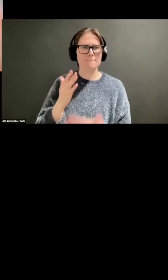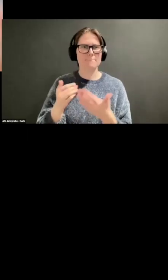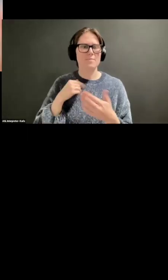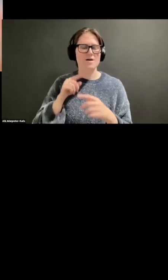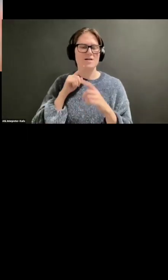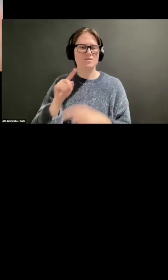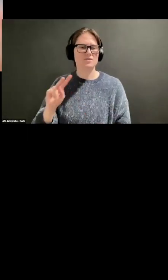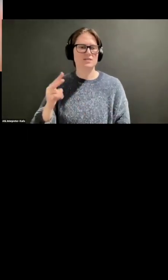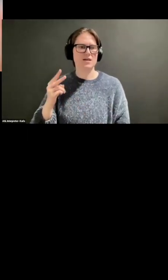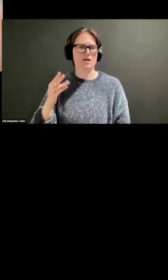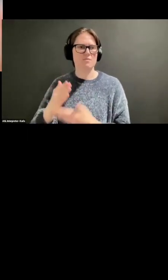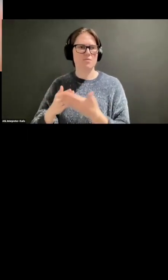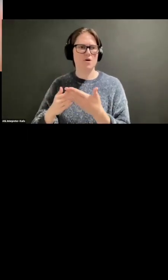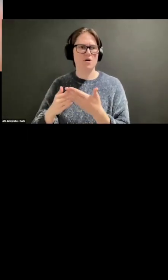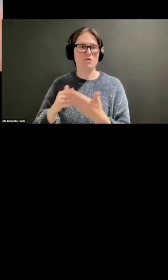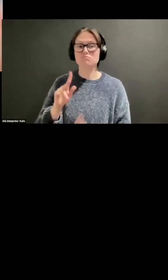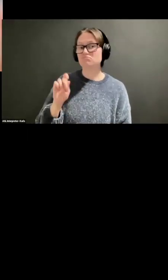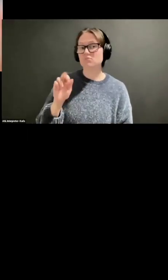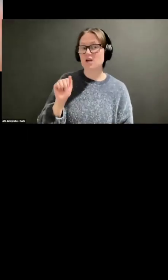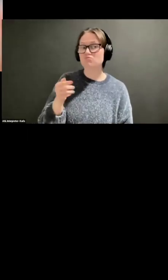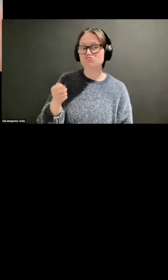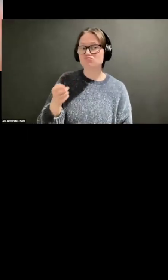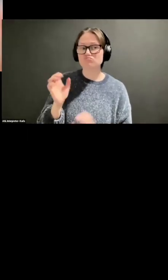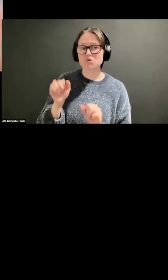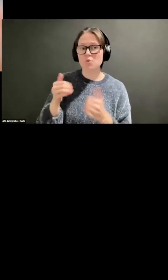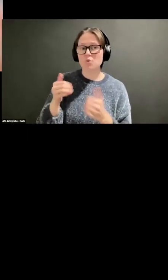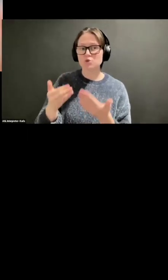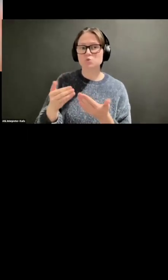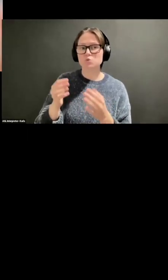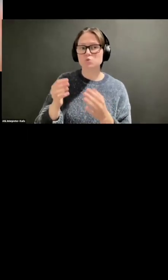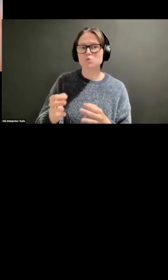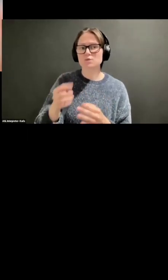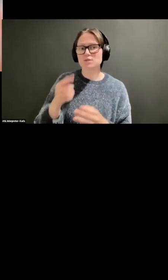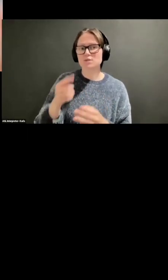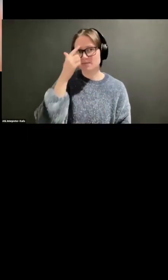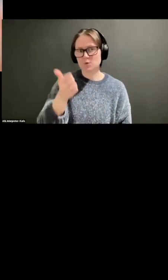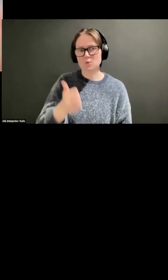You can choose. It's probably up to you. Yeah, I think some things to